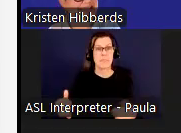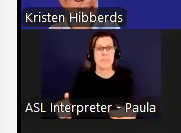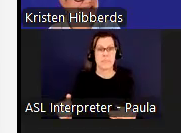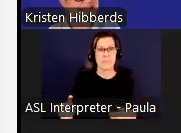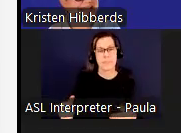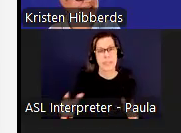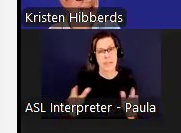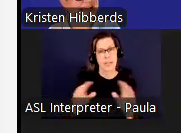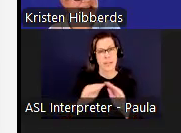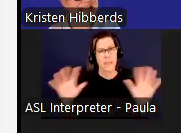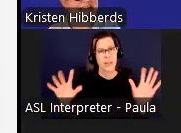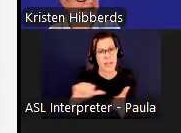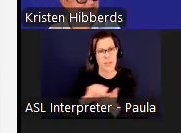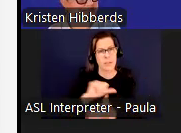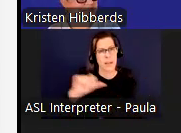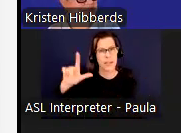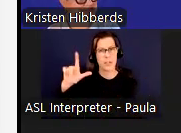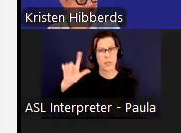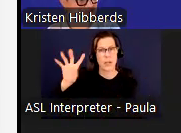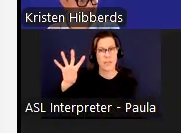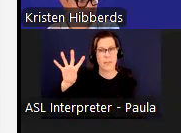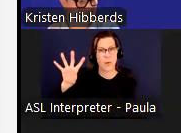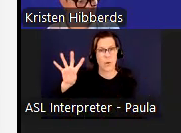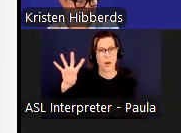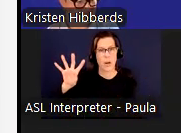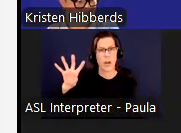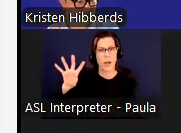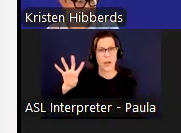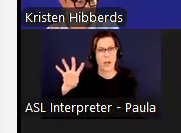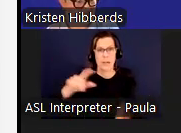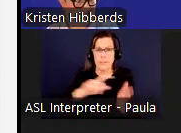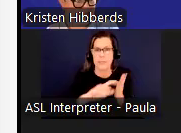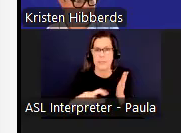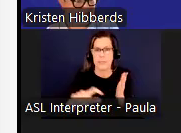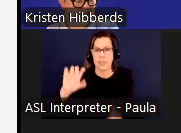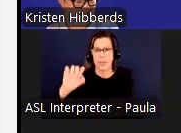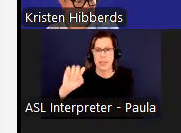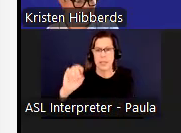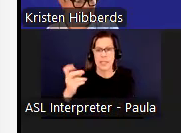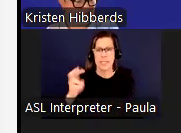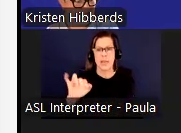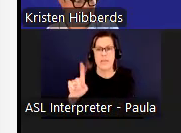On page 24, under severity 61, there is language that's added in about